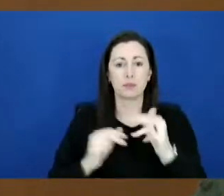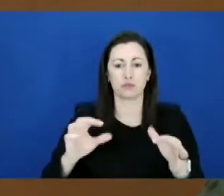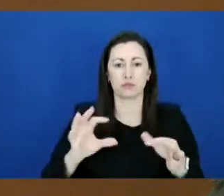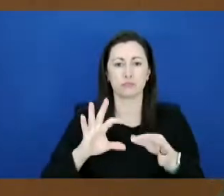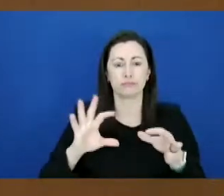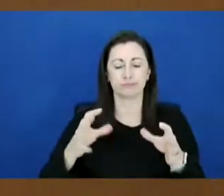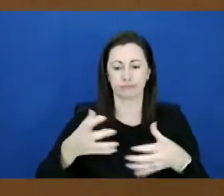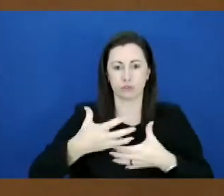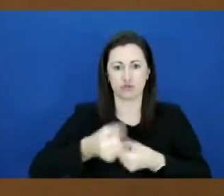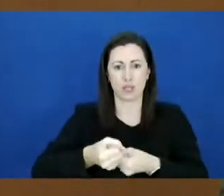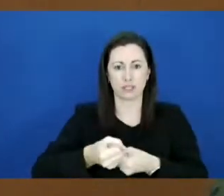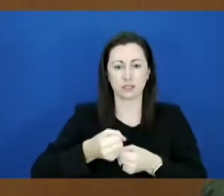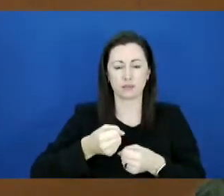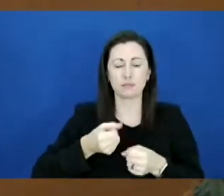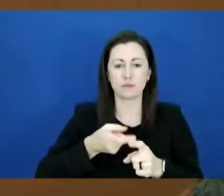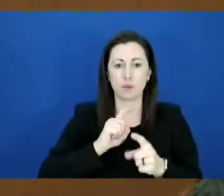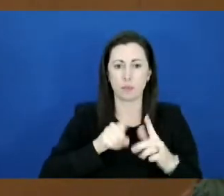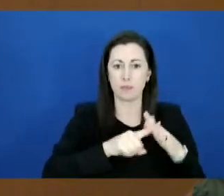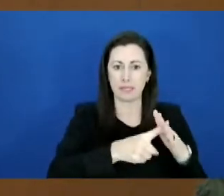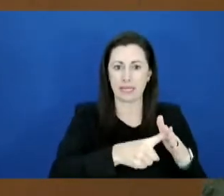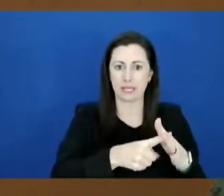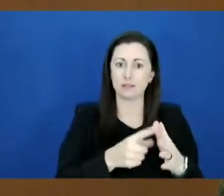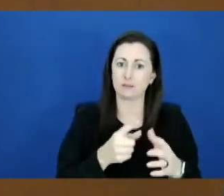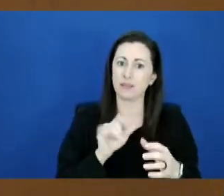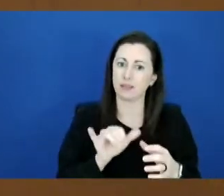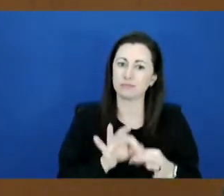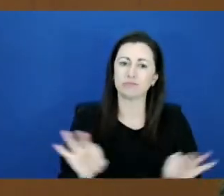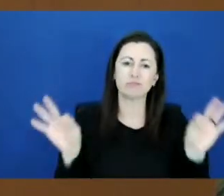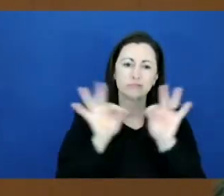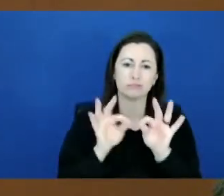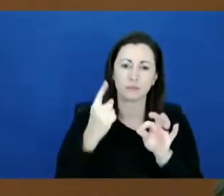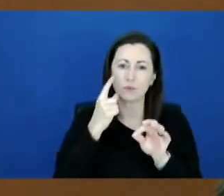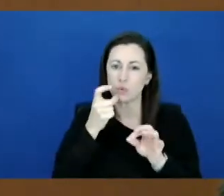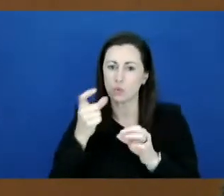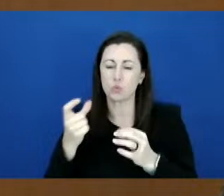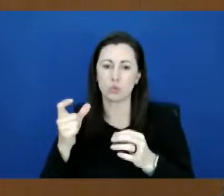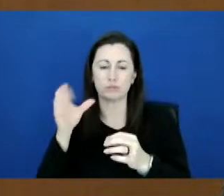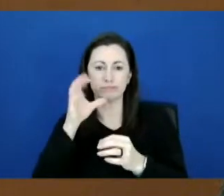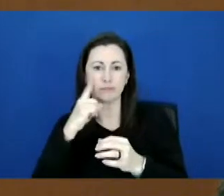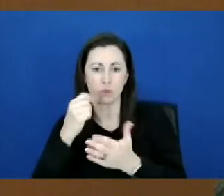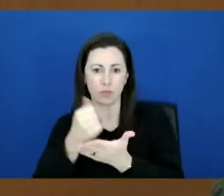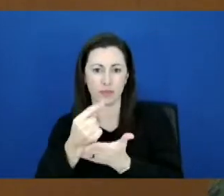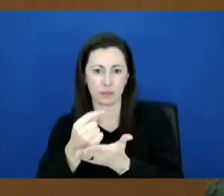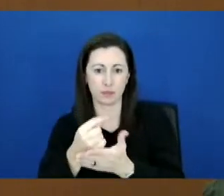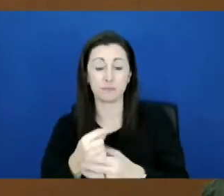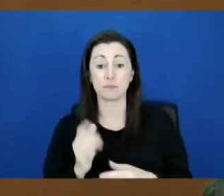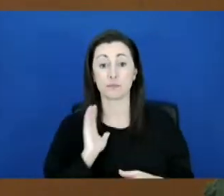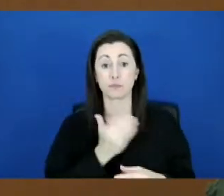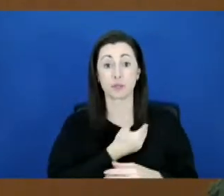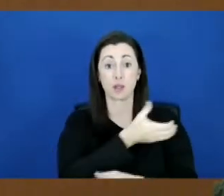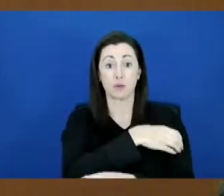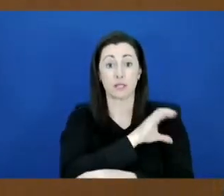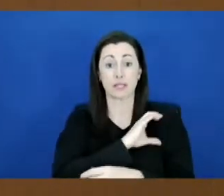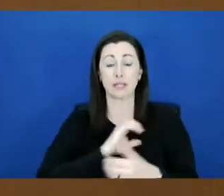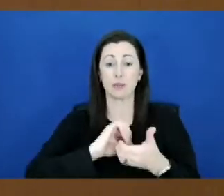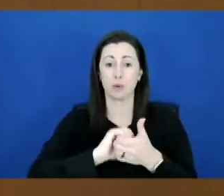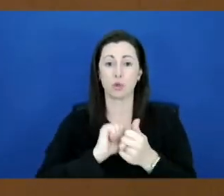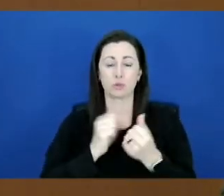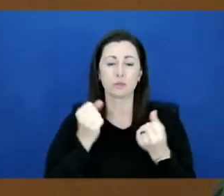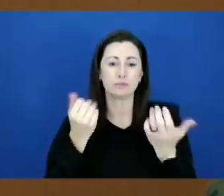WITH MENTAL HEALTH TREATMENT, HELP BUILD THAT INITIAL TRUST THAT IS REALLY SO IMPORTANT